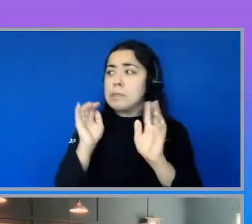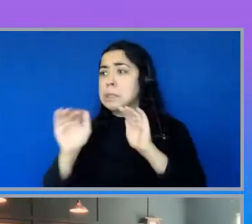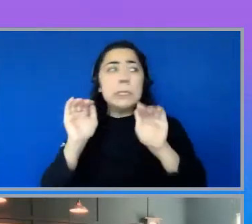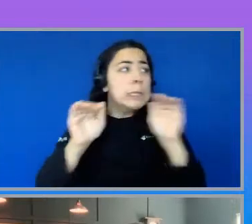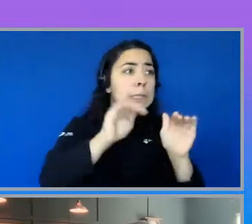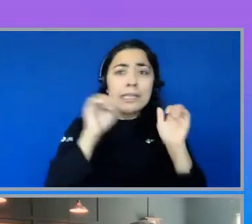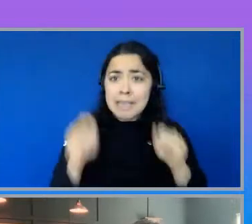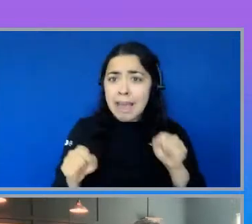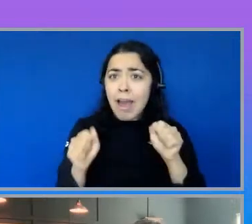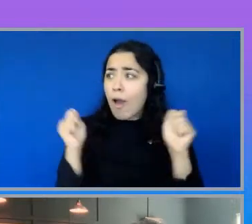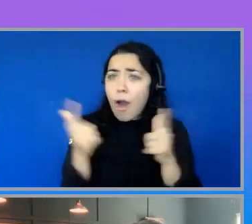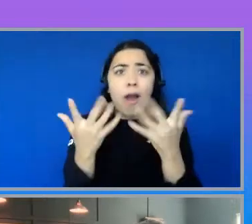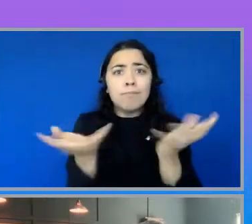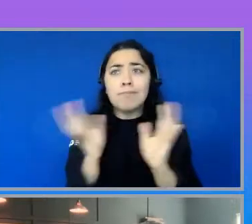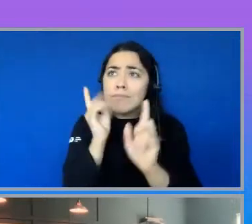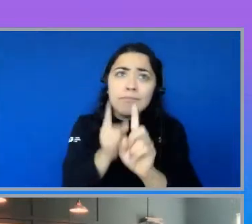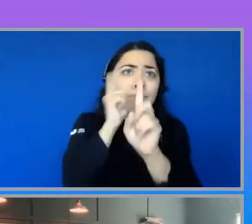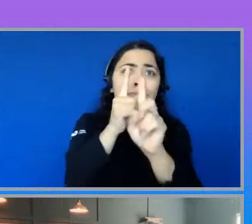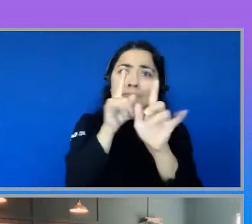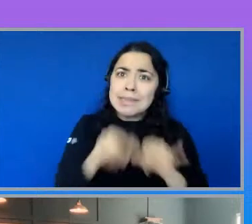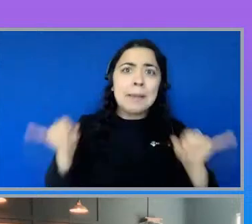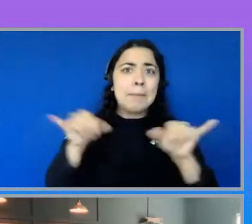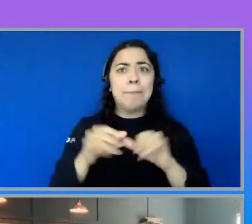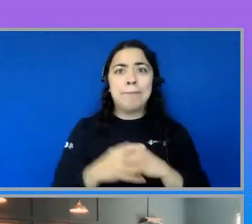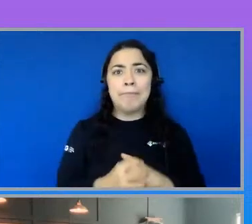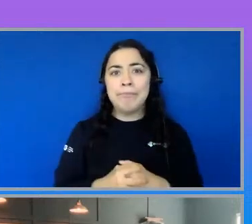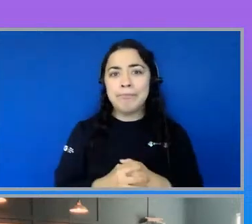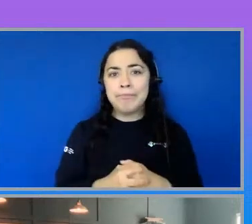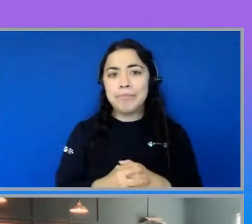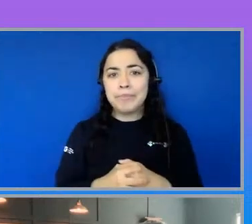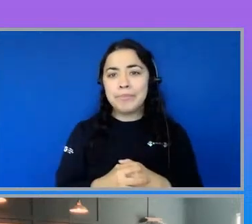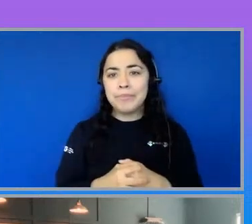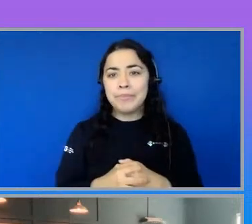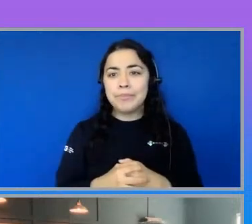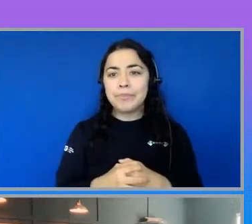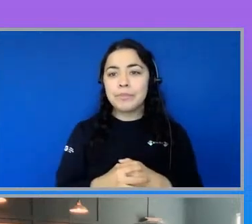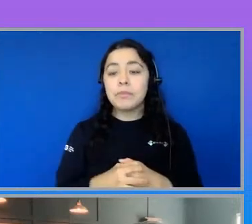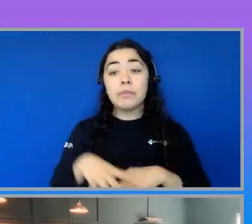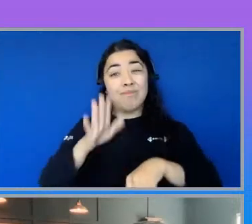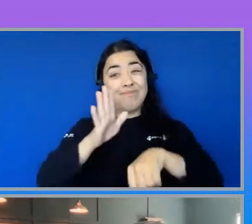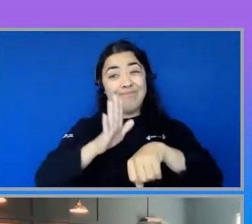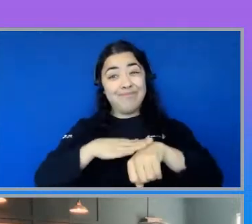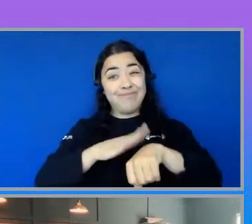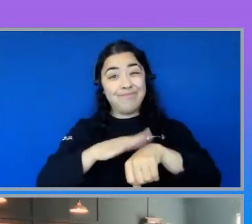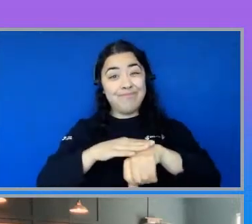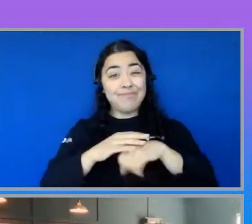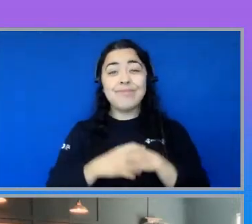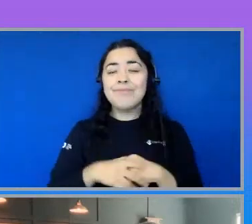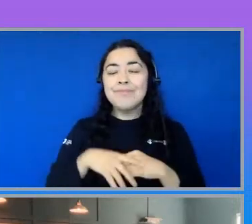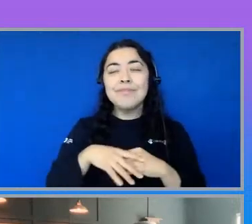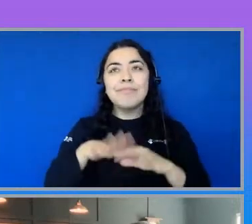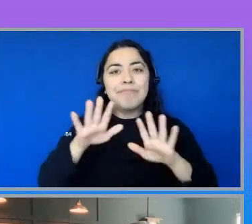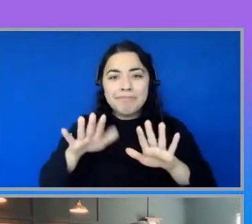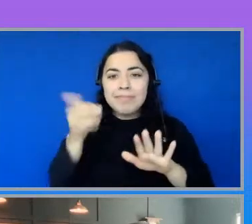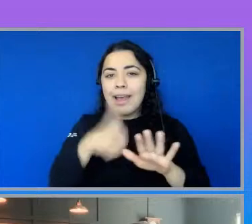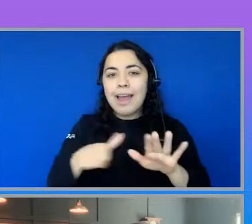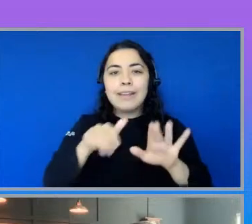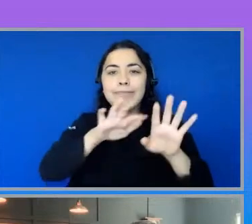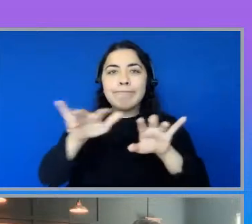questions as well. As we're all working towards a common goal. A little disclaimer. Let's agree that any typos and there